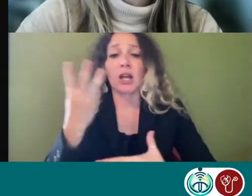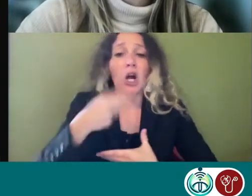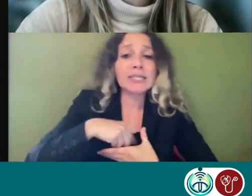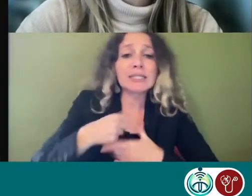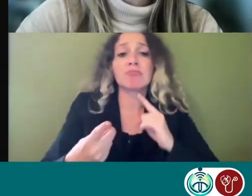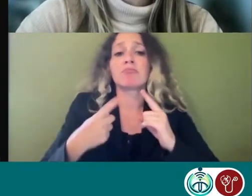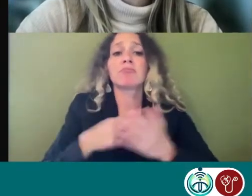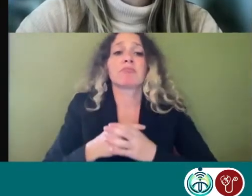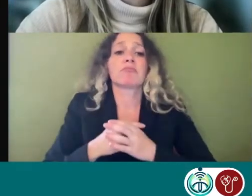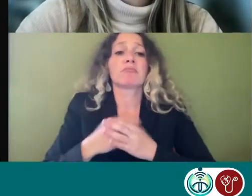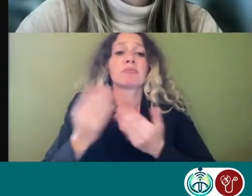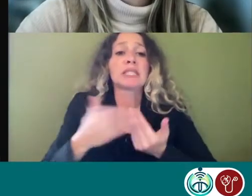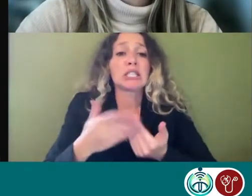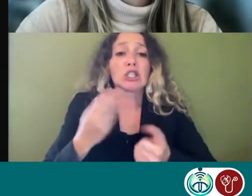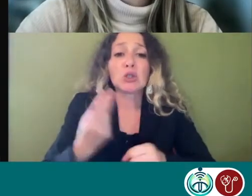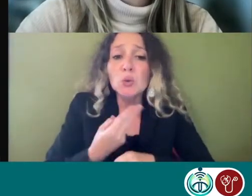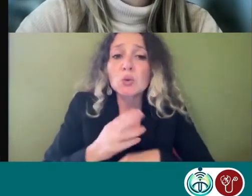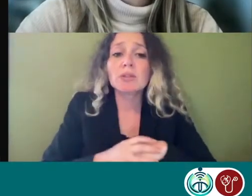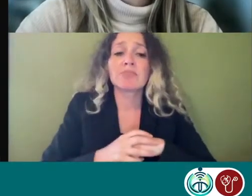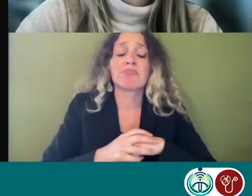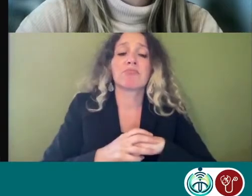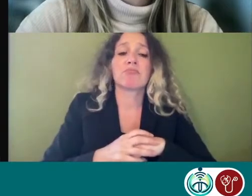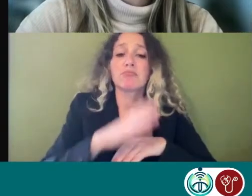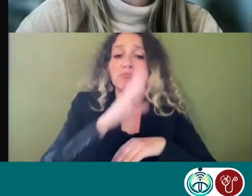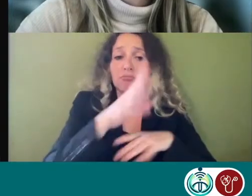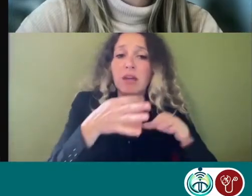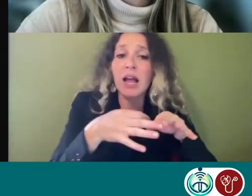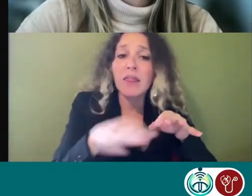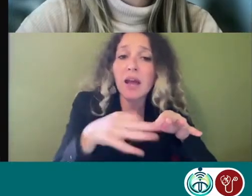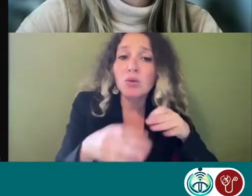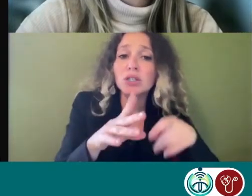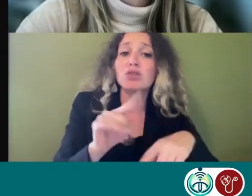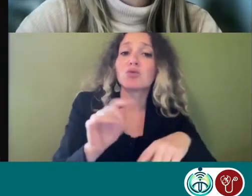patients, caregivers, allies, and providers. And, again, I think this is another opportunity